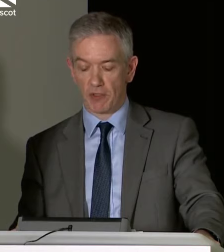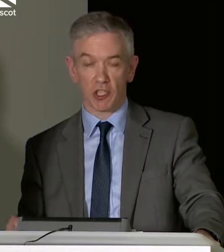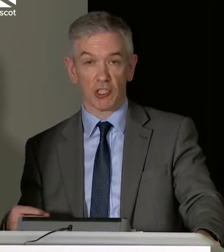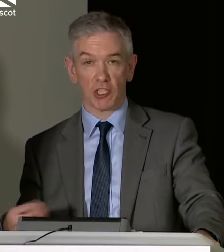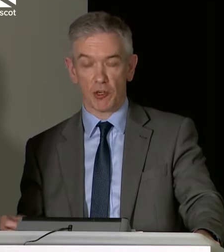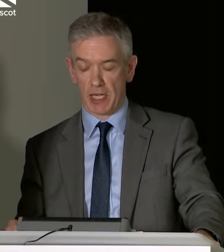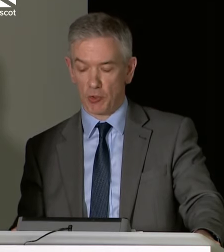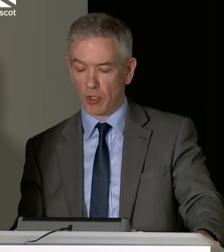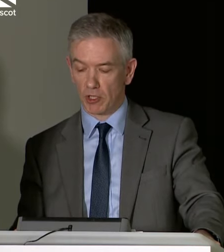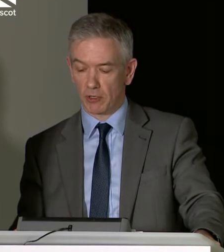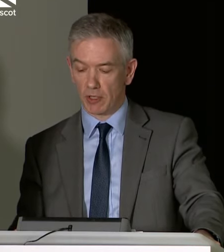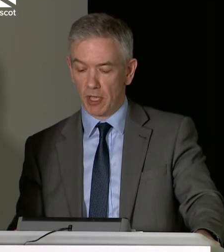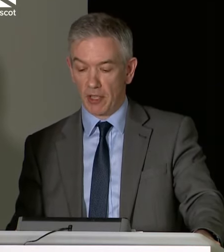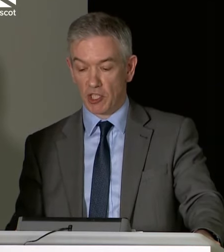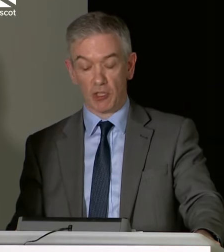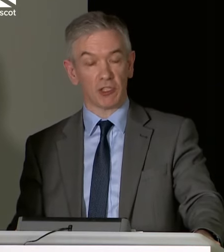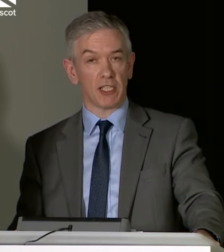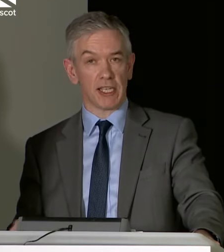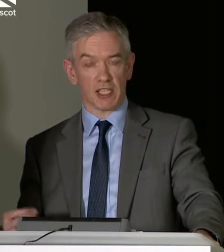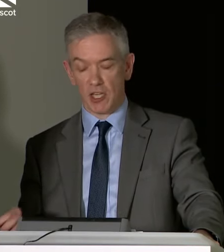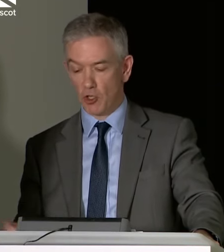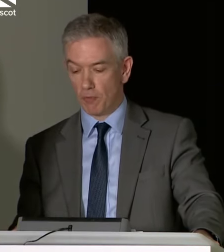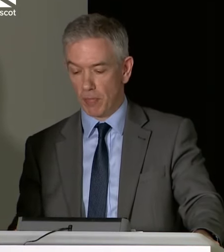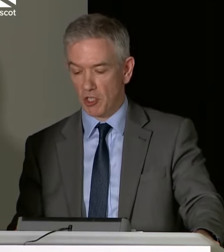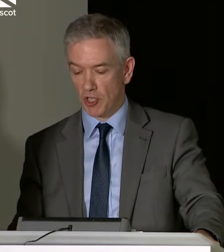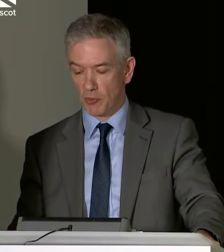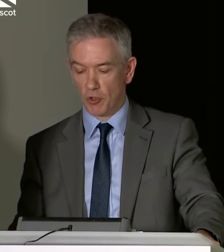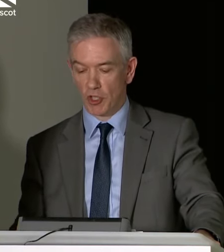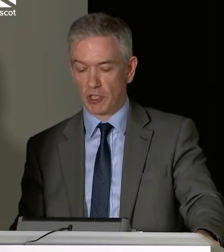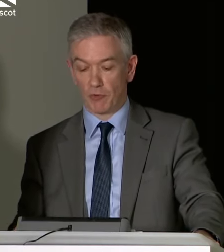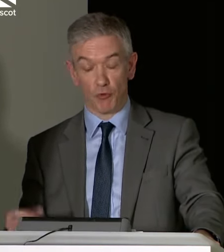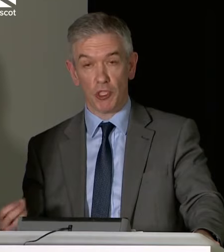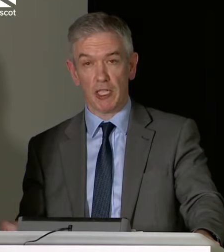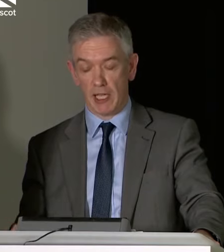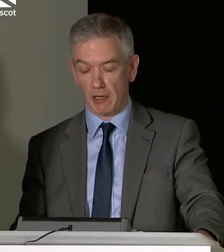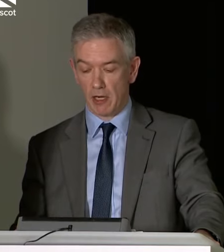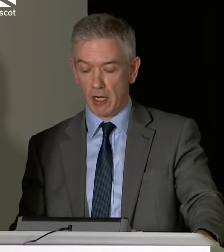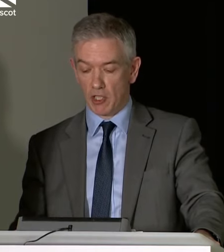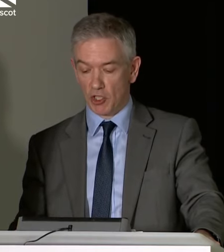service is continuing its work they are still undertaking essential patient transport journeys for routine care such